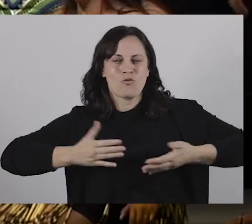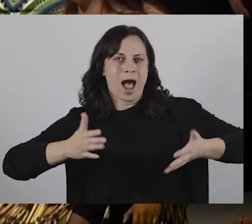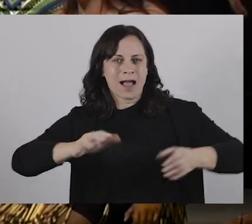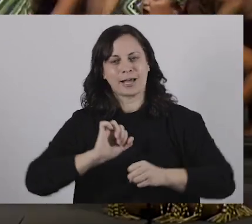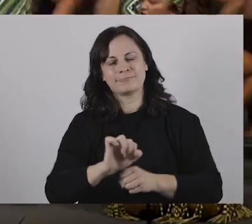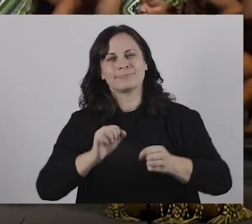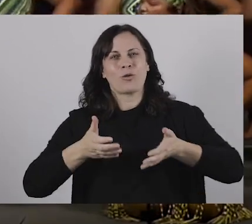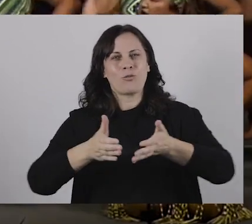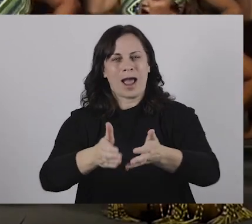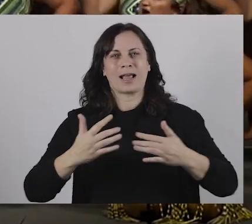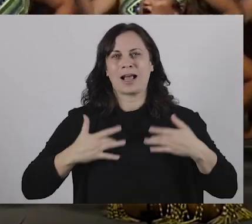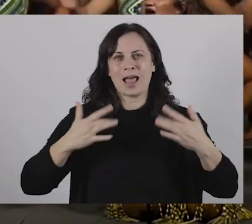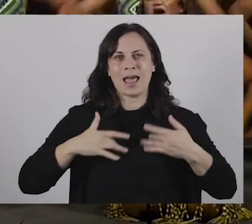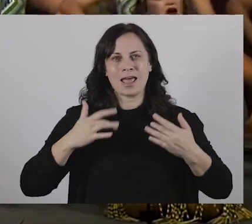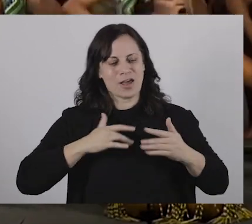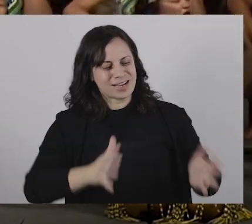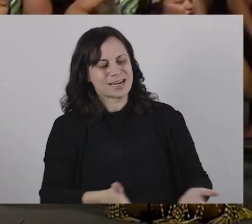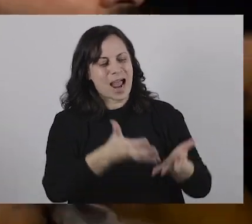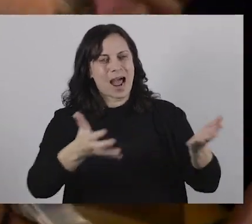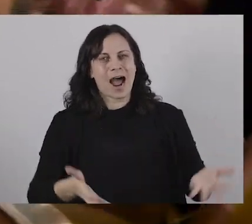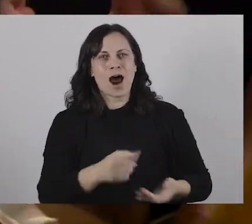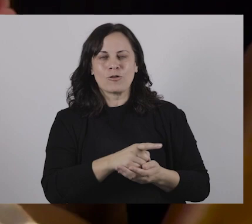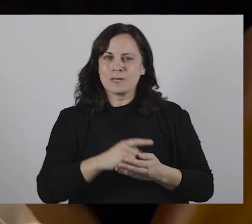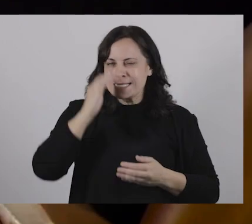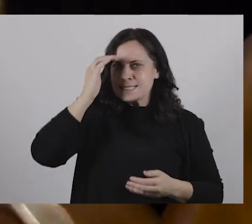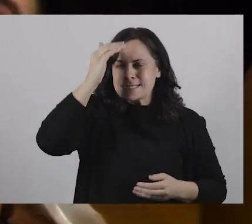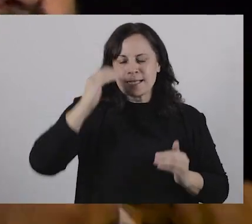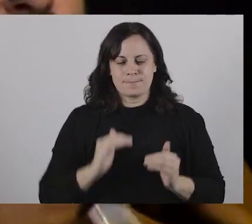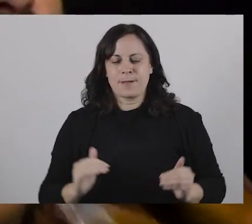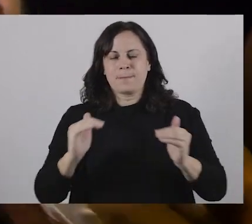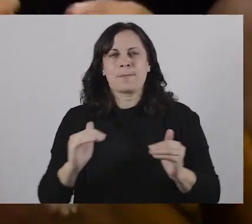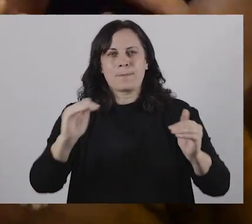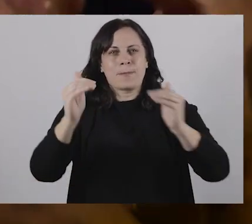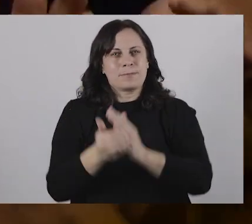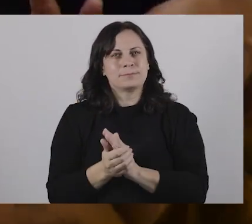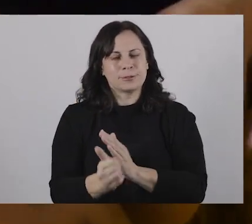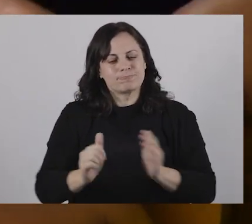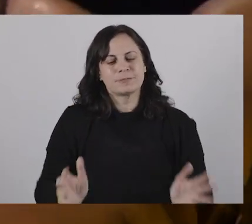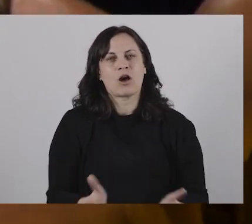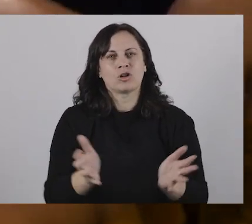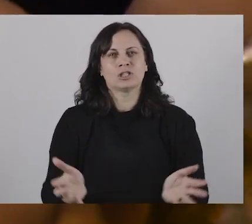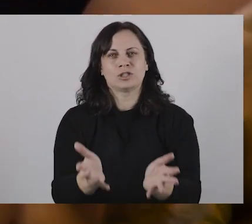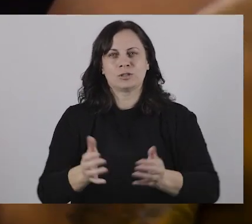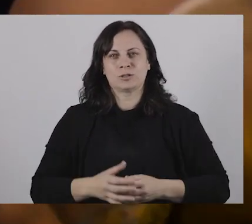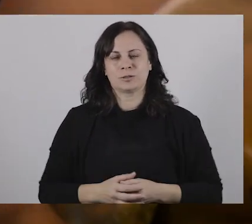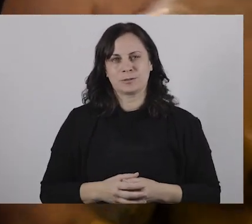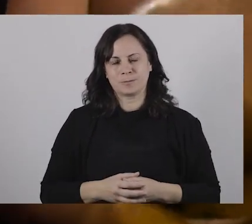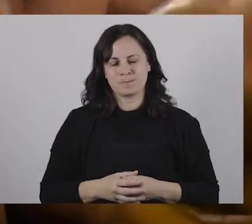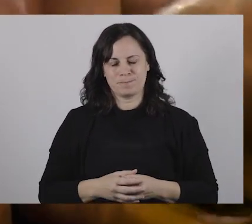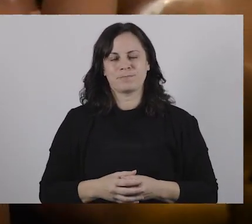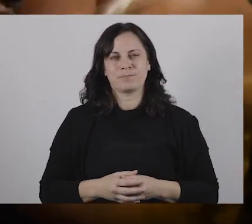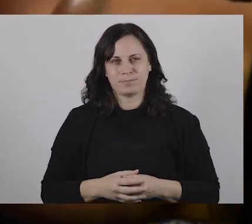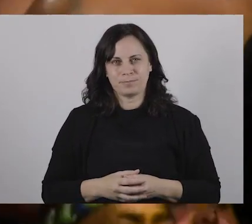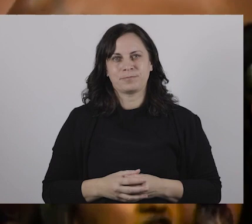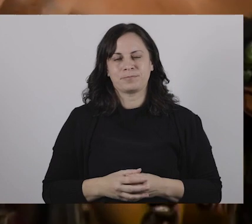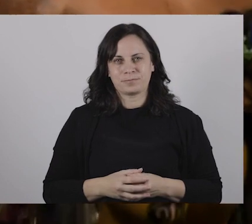and for him to excel in the haka world.